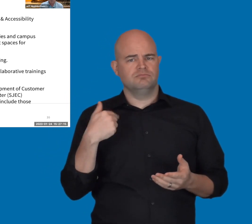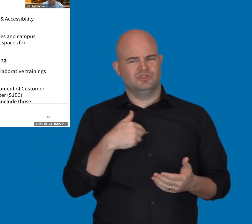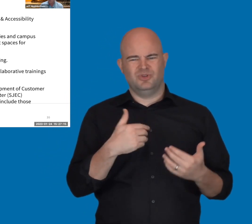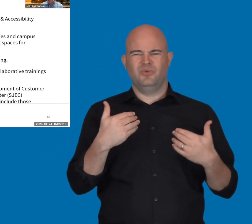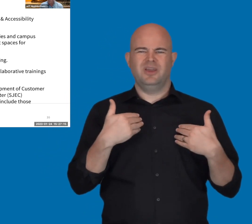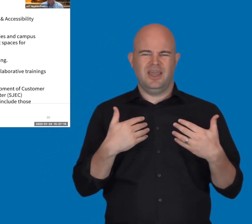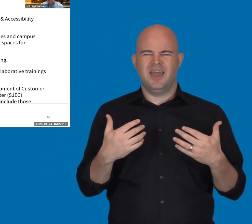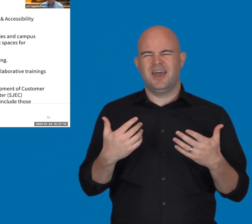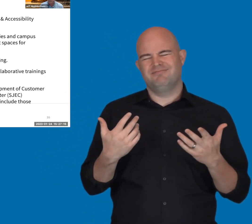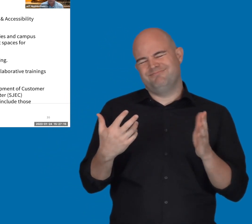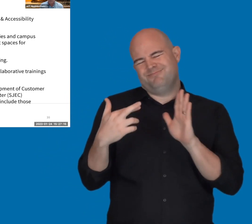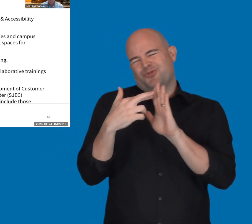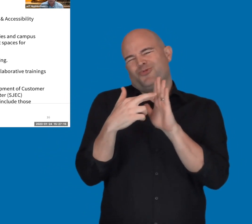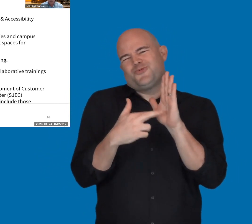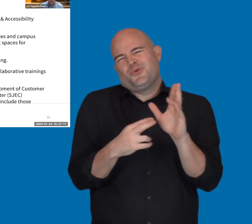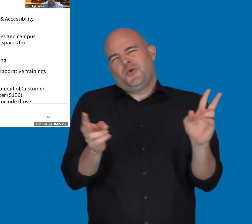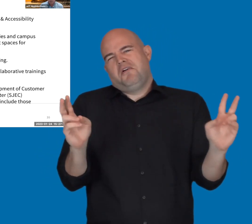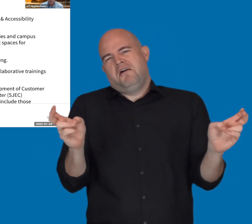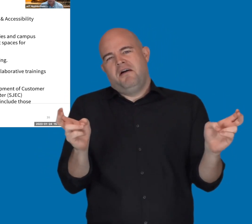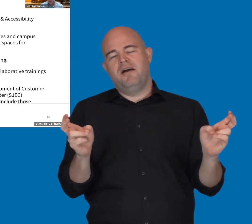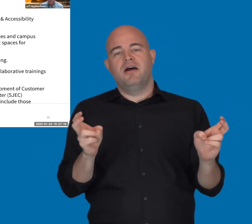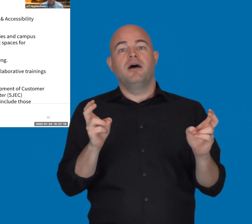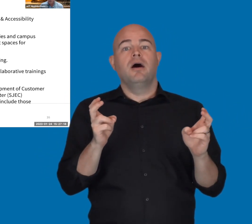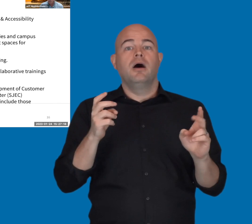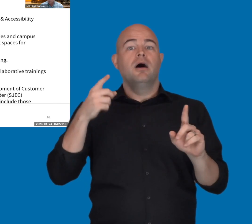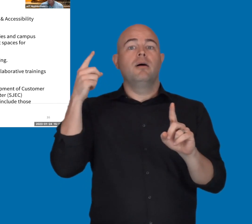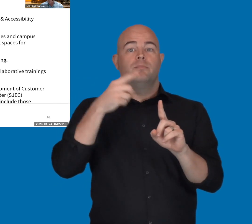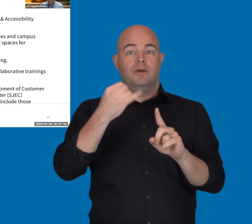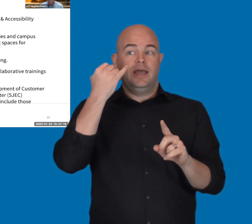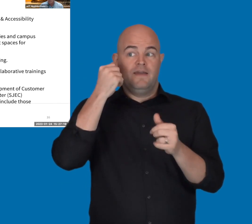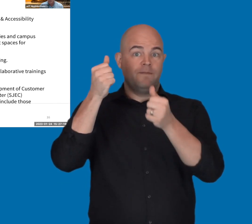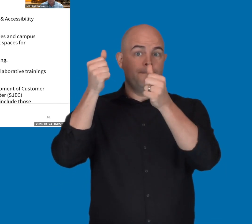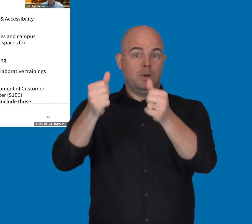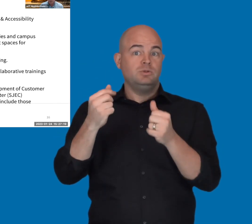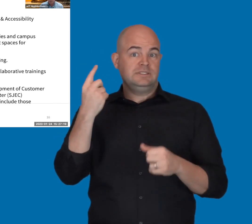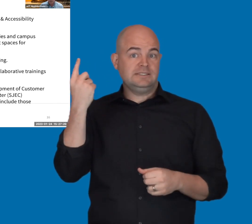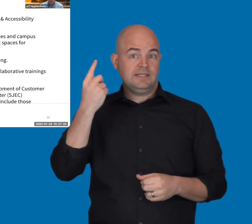responsibilities specific to commencement and other types